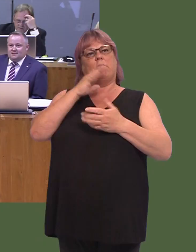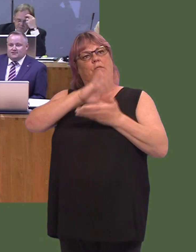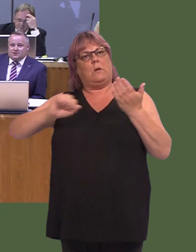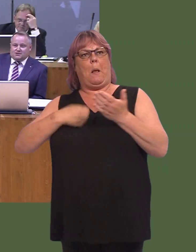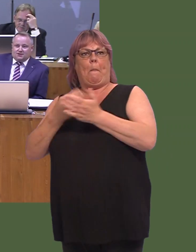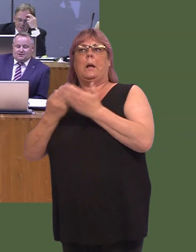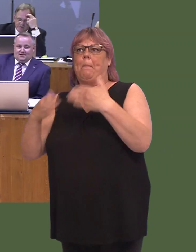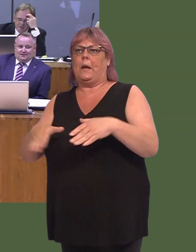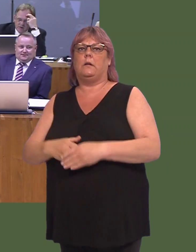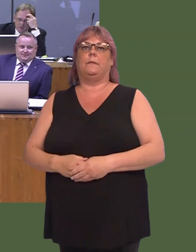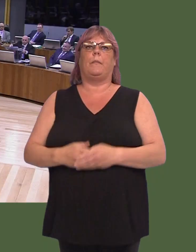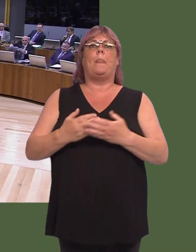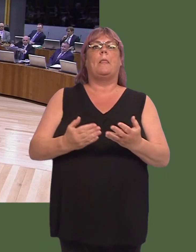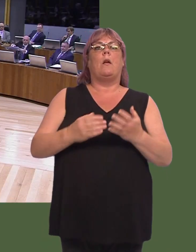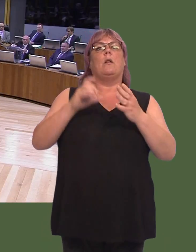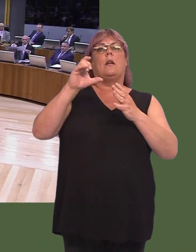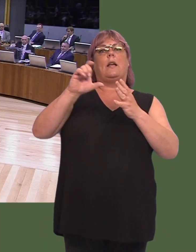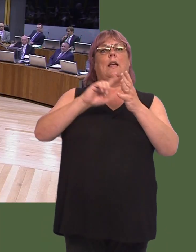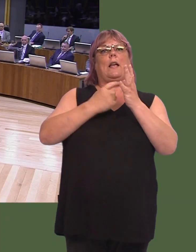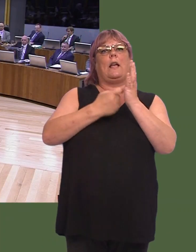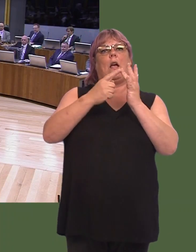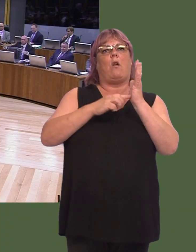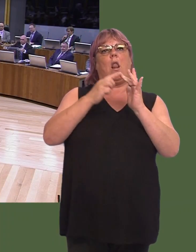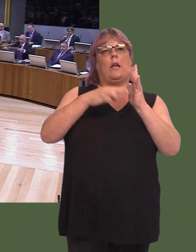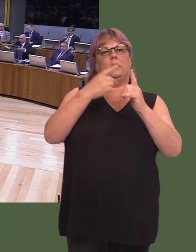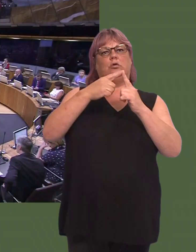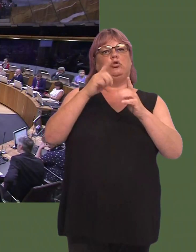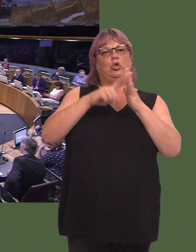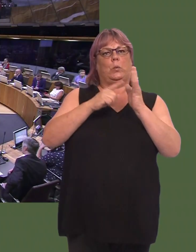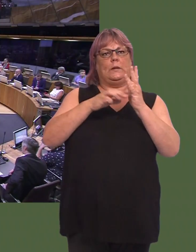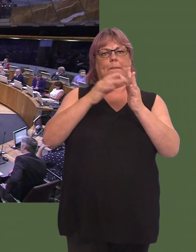Y Llywydd / The Llywydd: Arweinydd grwp UKIP, Caroline Jones. Caroline Jones AM: Diolch, Llywydd.